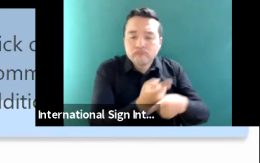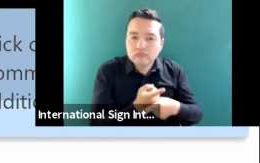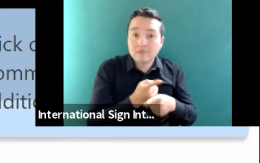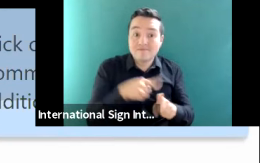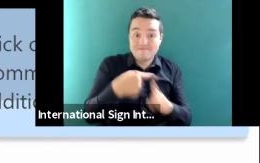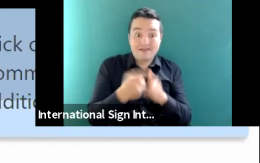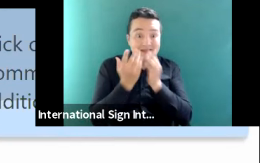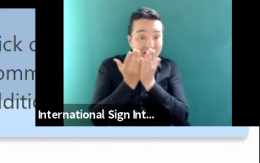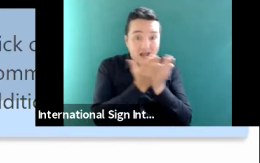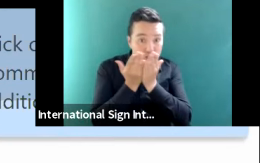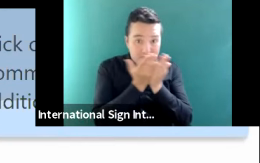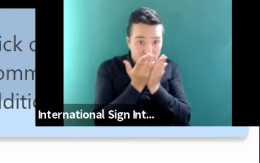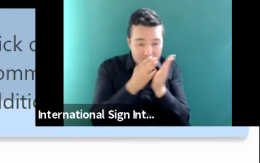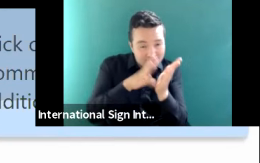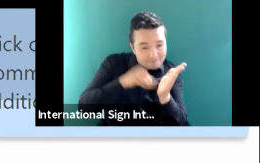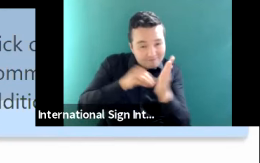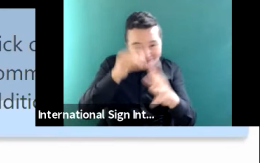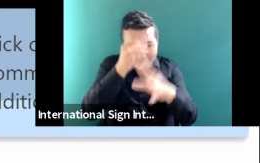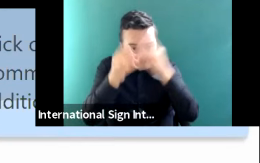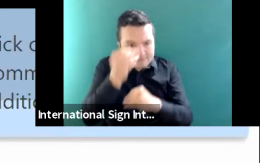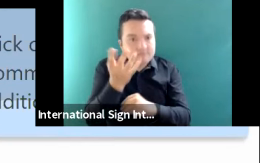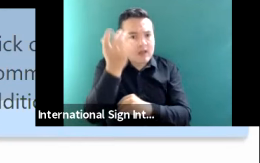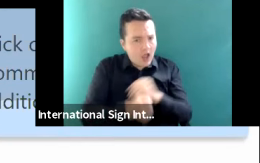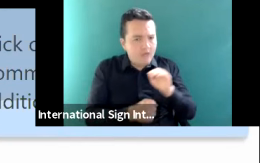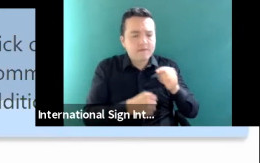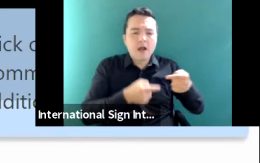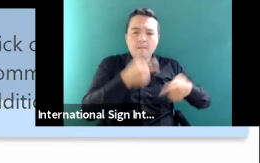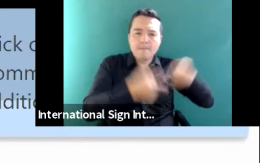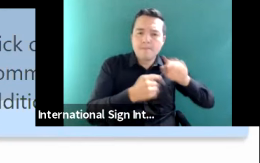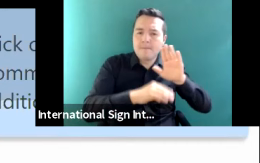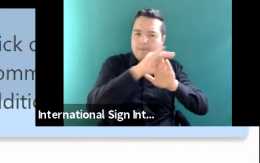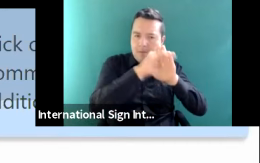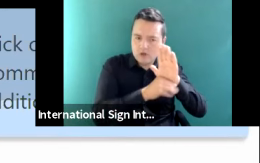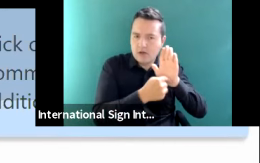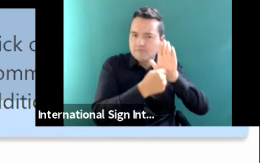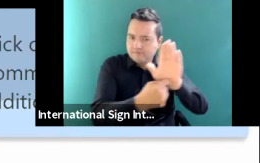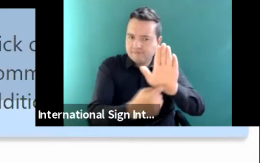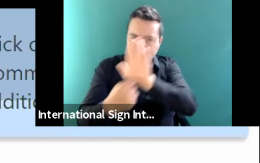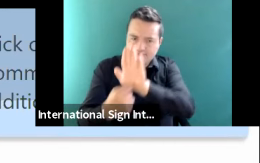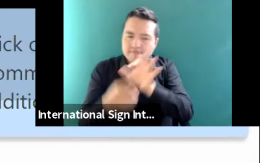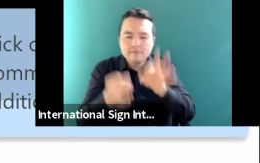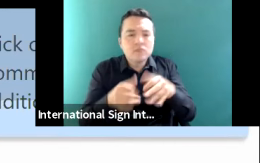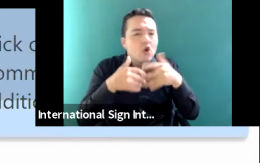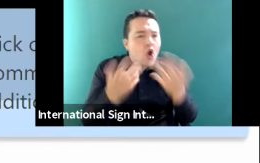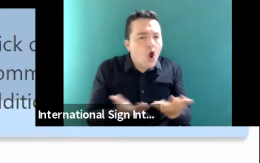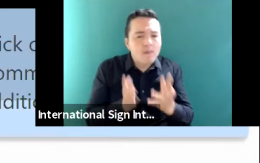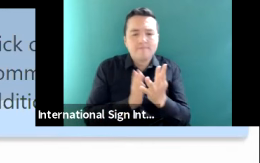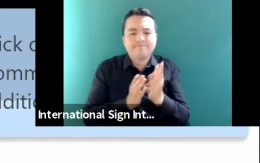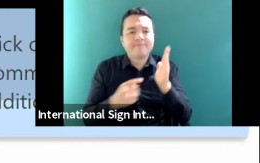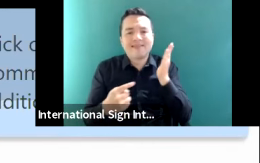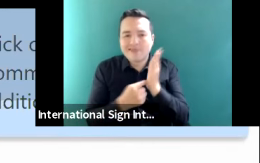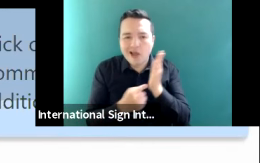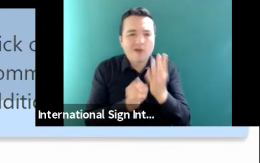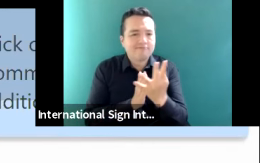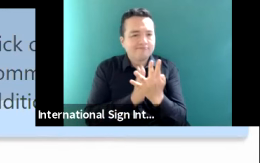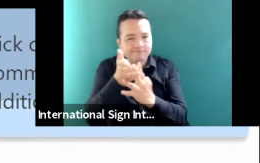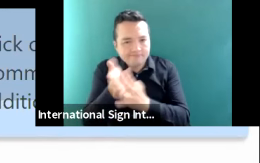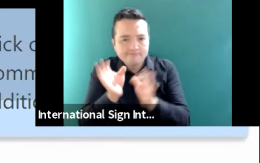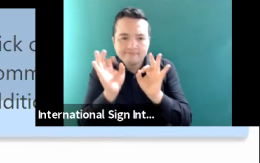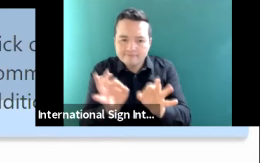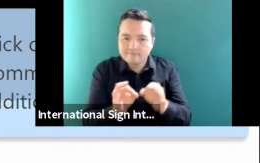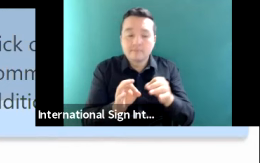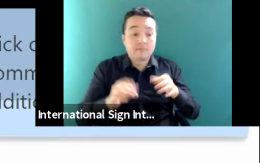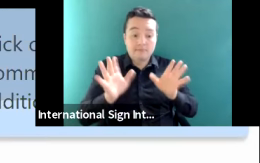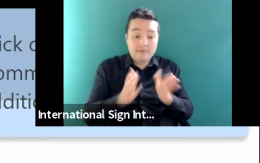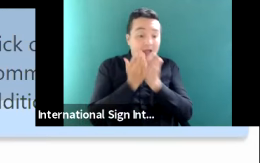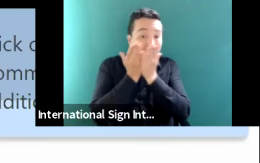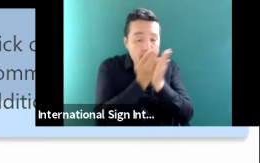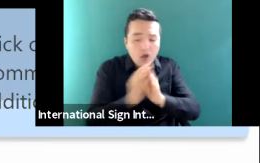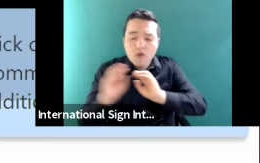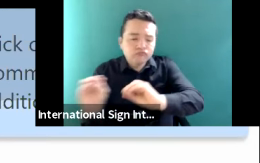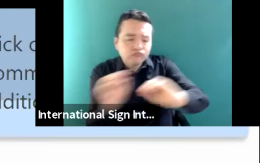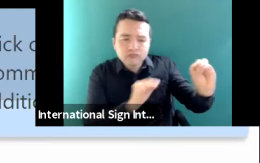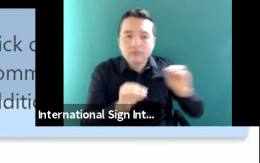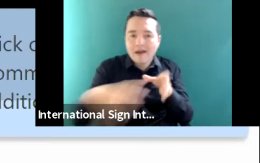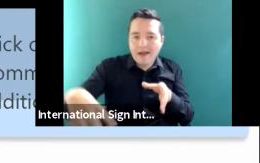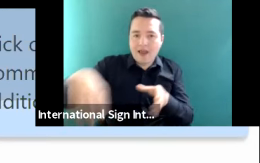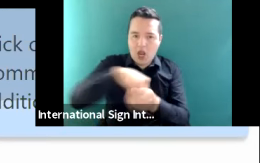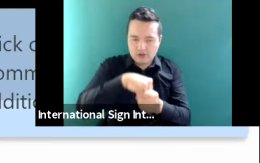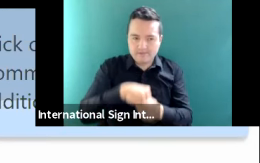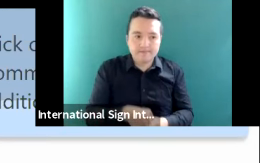We have also frameworks which focuses on the website and mobile services as well.